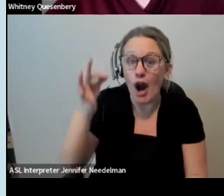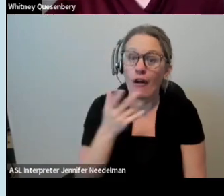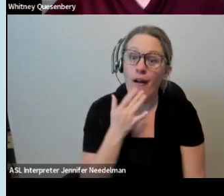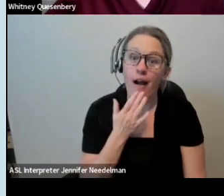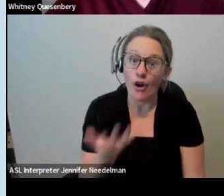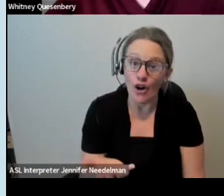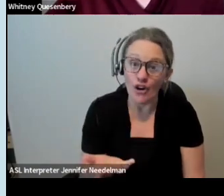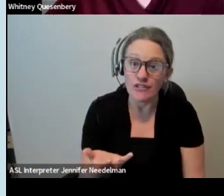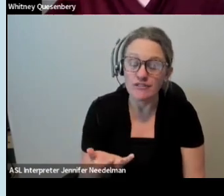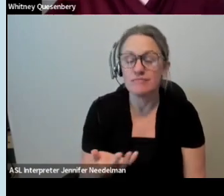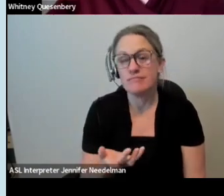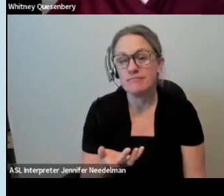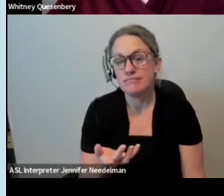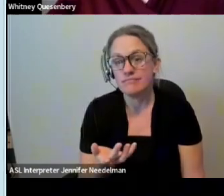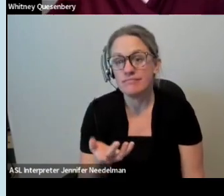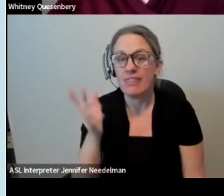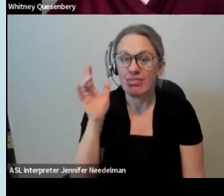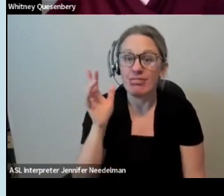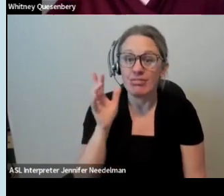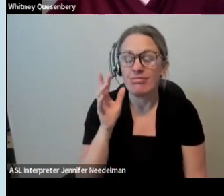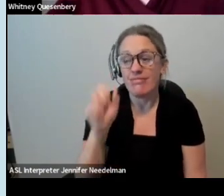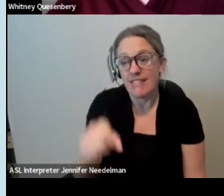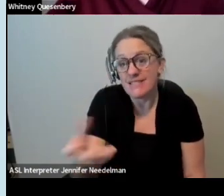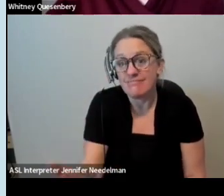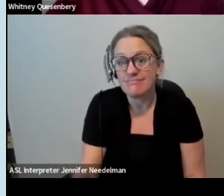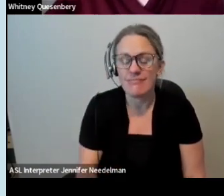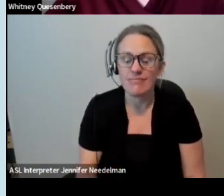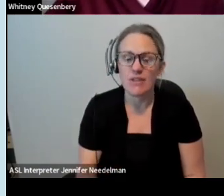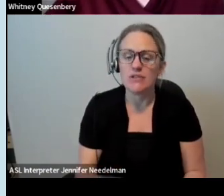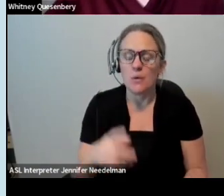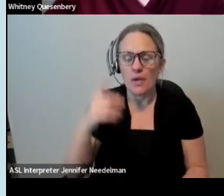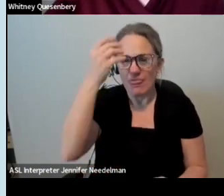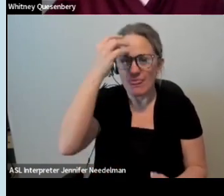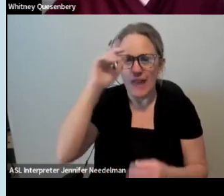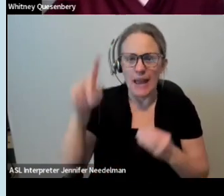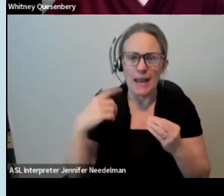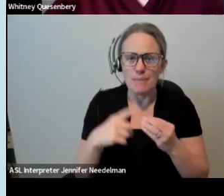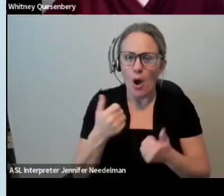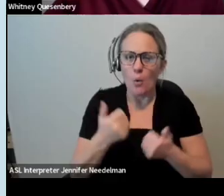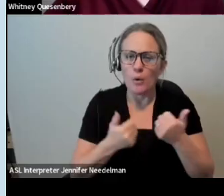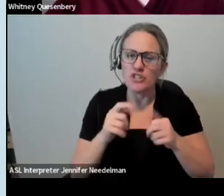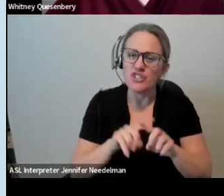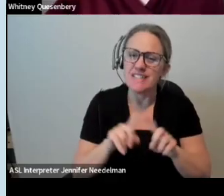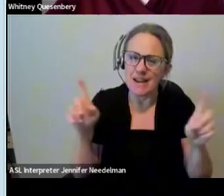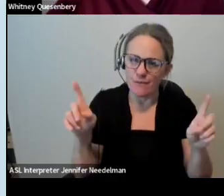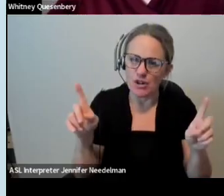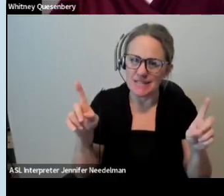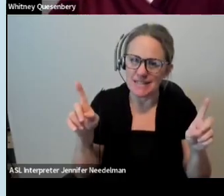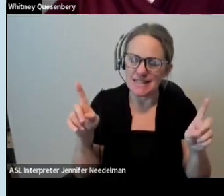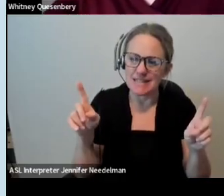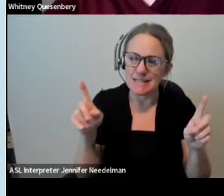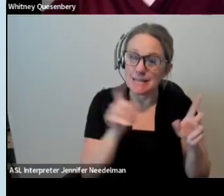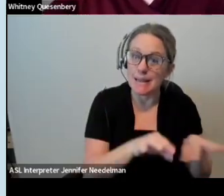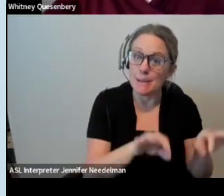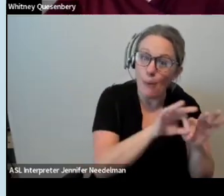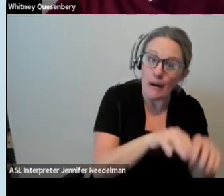different, different hair colors. But so thinking about which differences make a difference and which differences might push your,